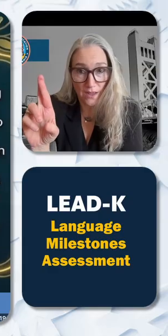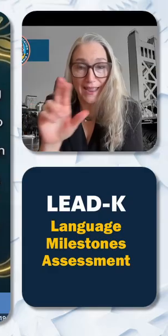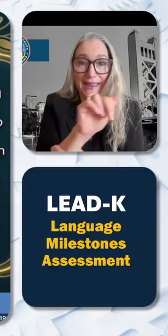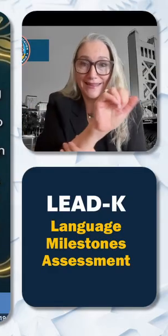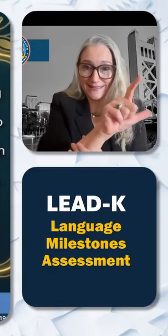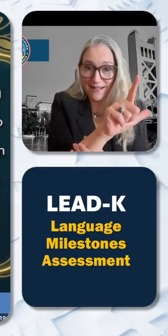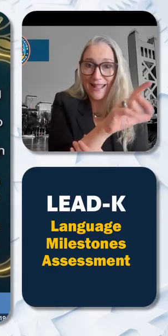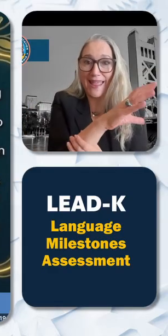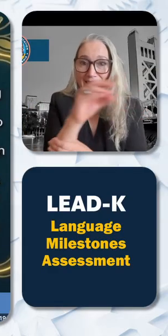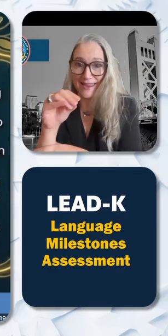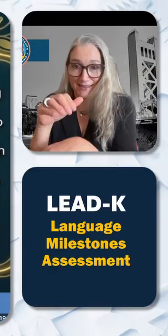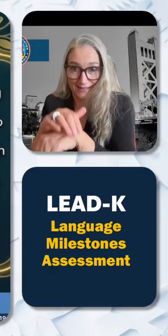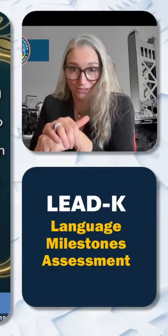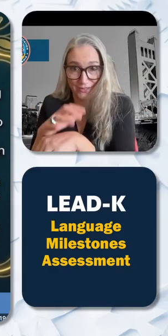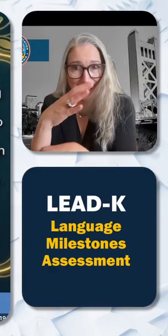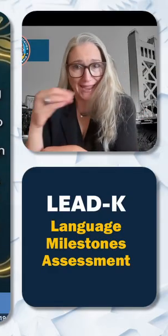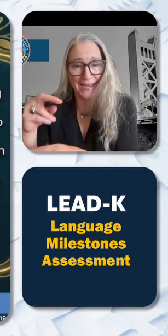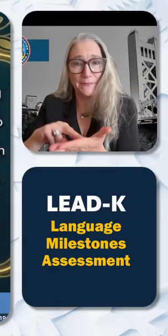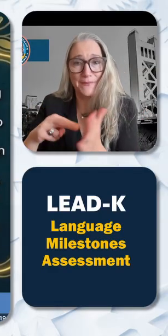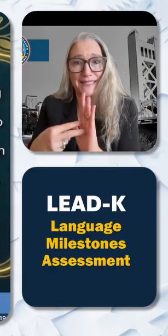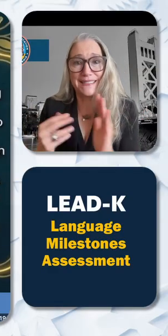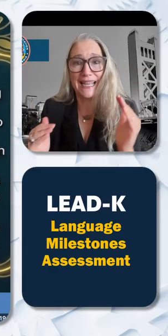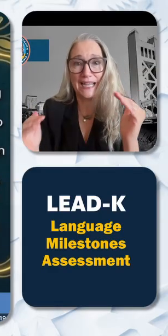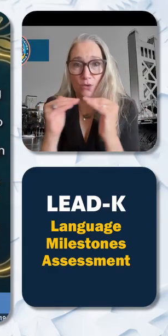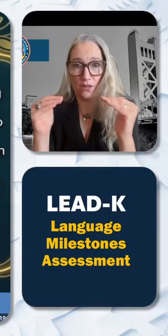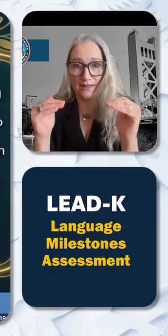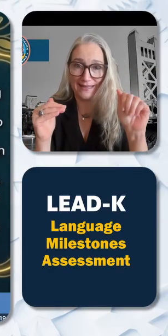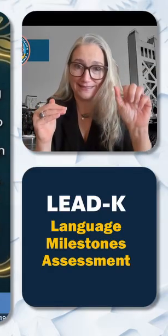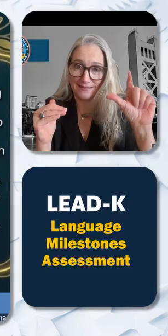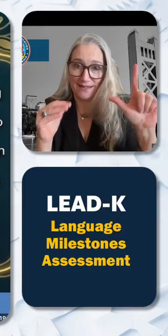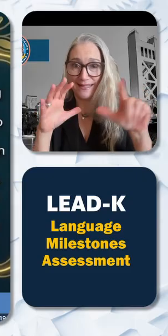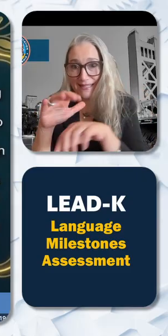See, we never utilize OR. It's always AND. American Sign Language and English,